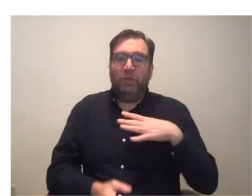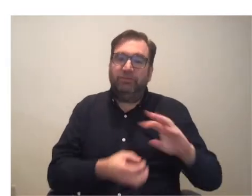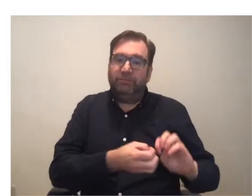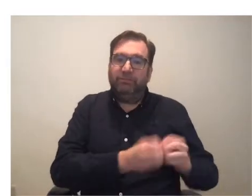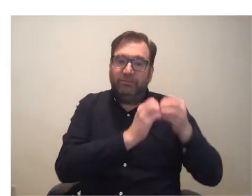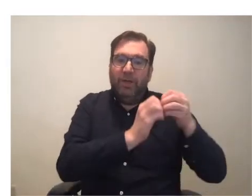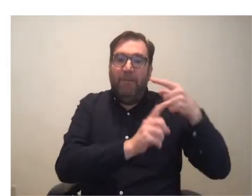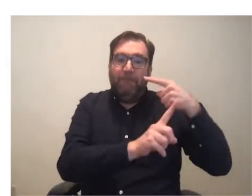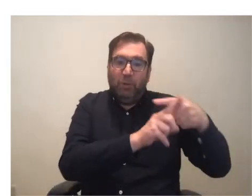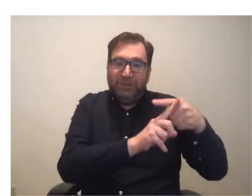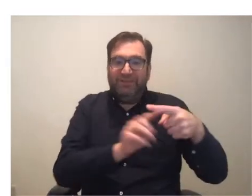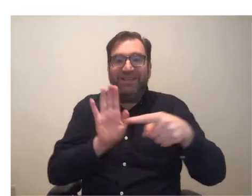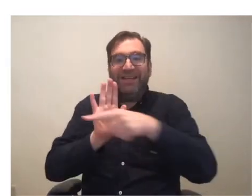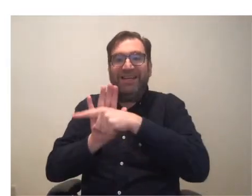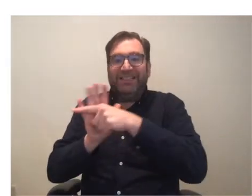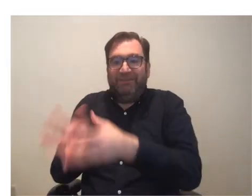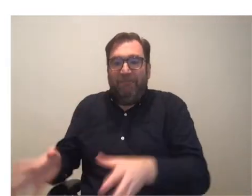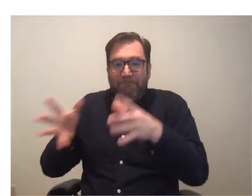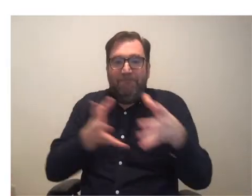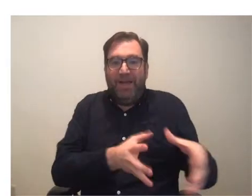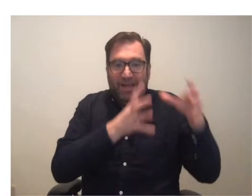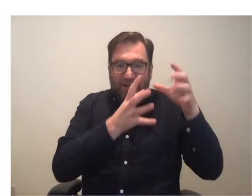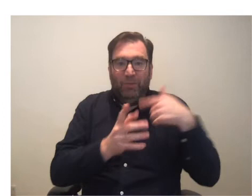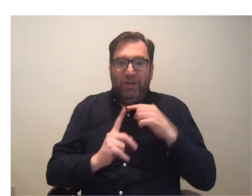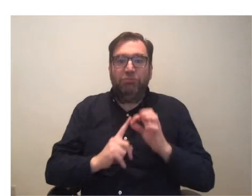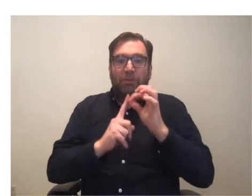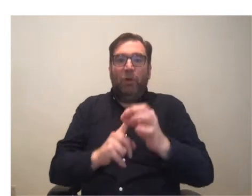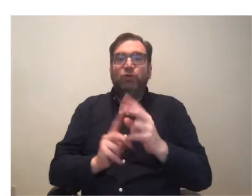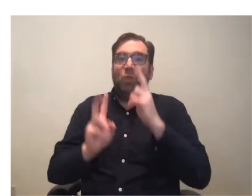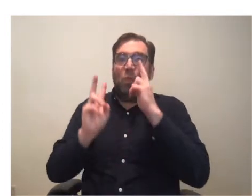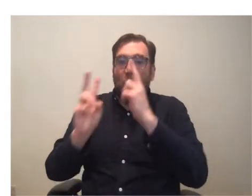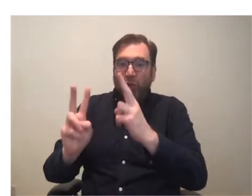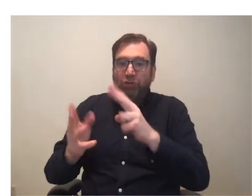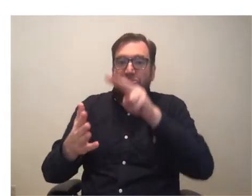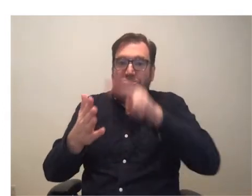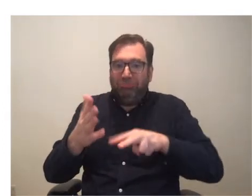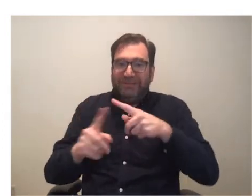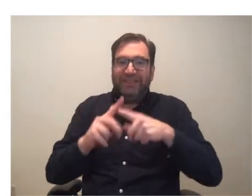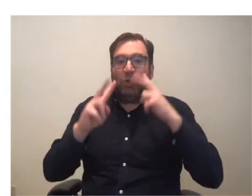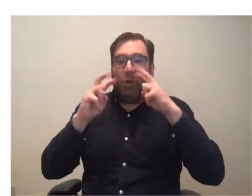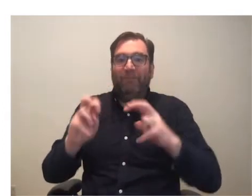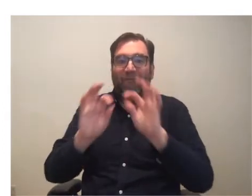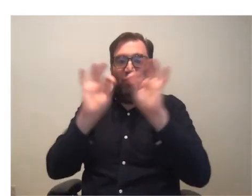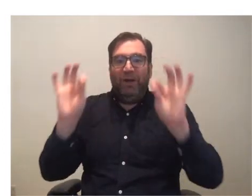To form such positive and negative bags, we propose the Watch, Read, and Lookup framework,